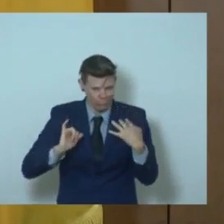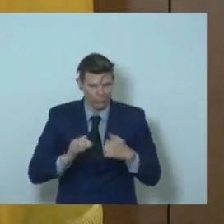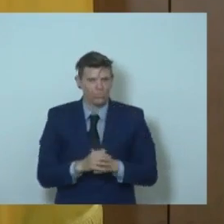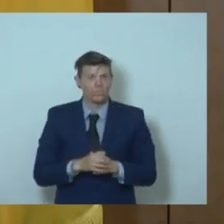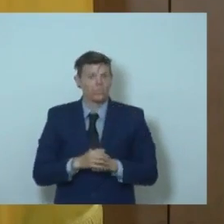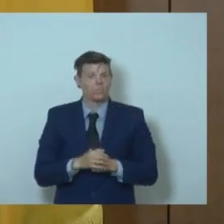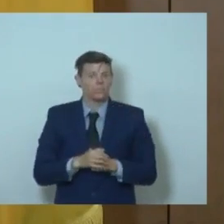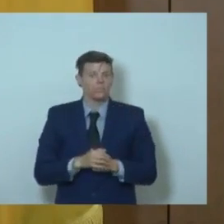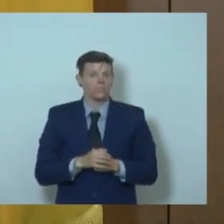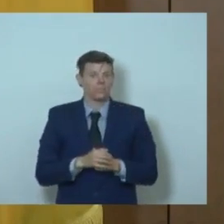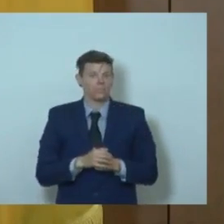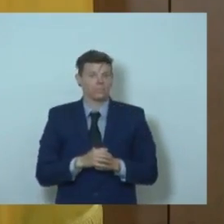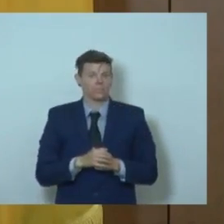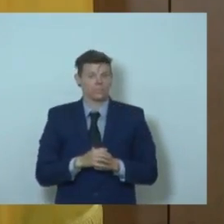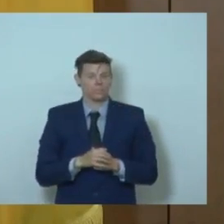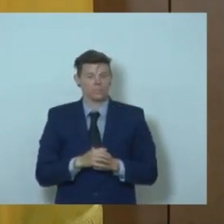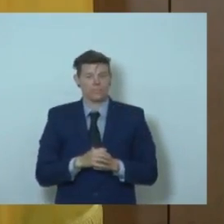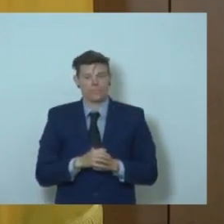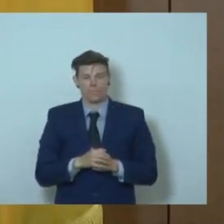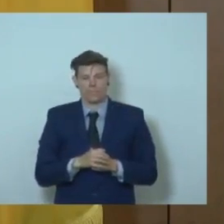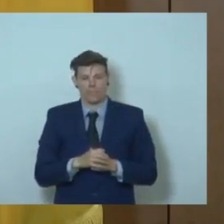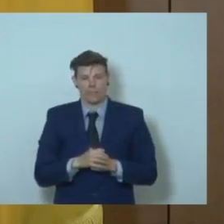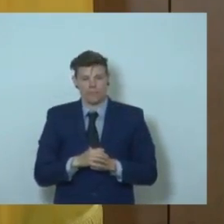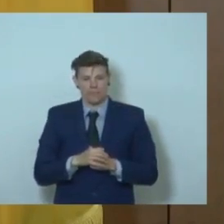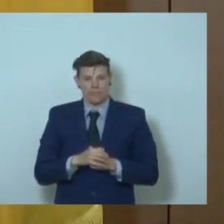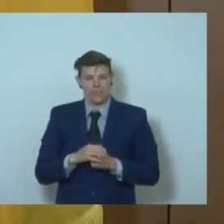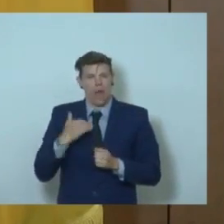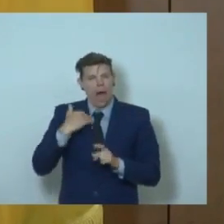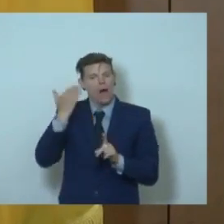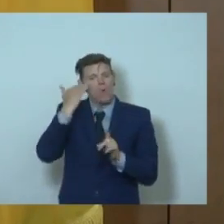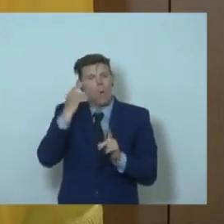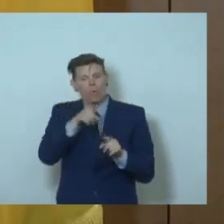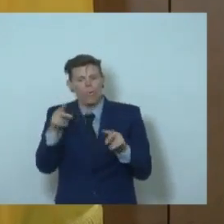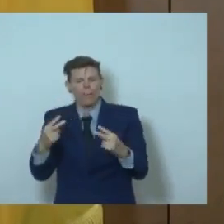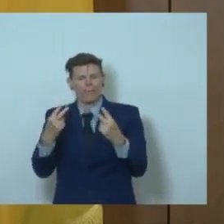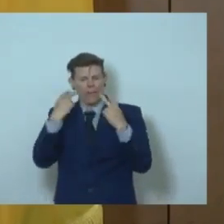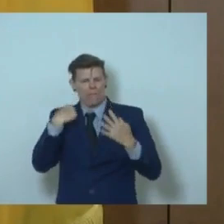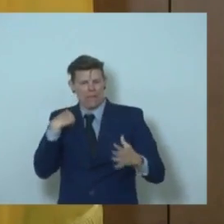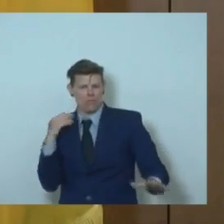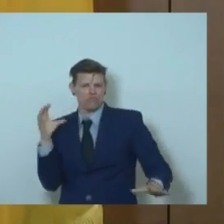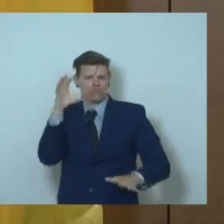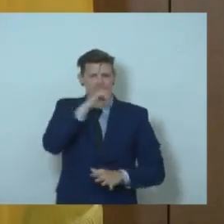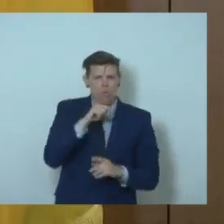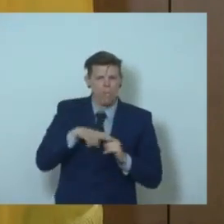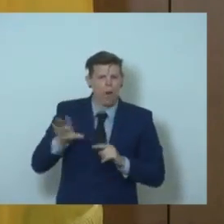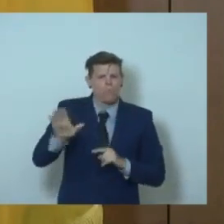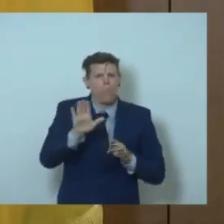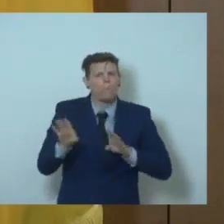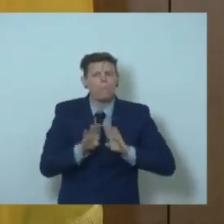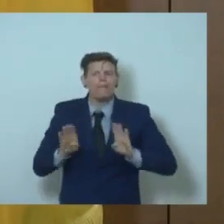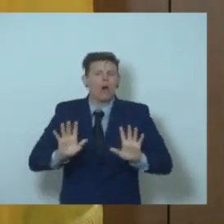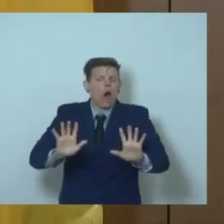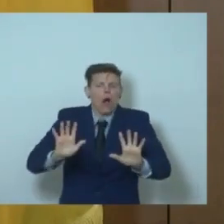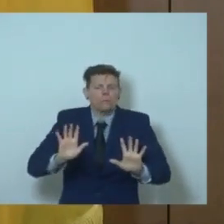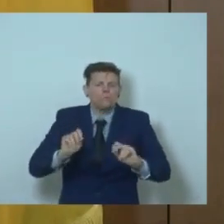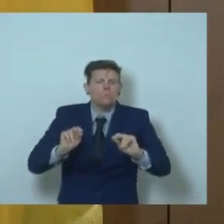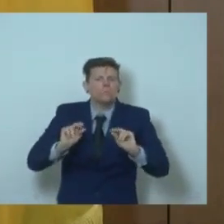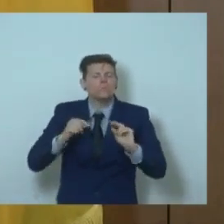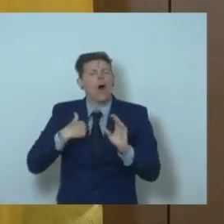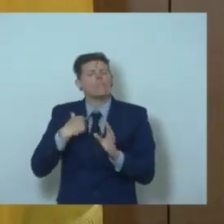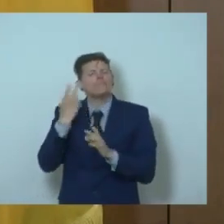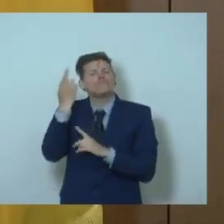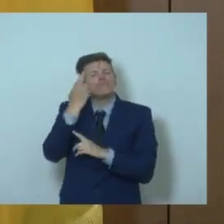AND AGAIN, I DON’T WANT THE THE VIEWERS WHO WERE HEARING THIS WATCHING THIS TO ASSUME THAT THESE ARE OUR OPINIONS ABOUT BEHAVIOR.